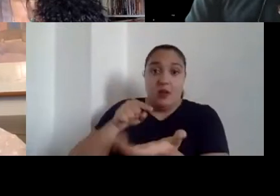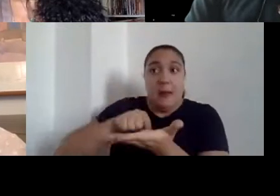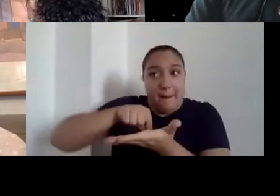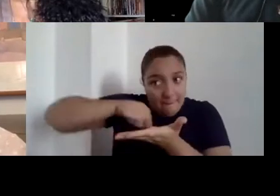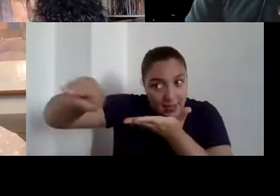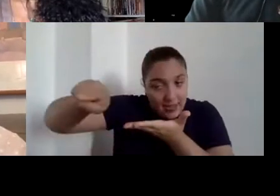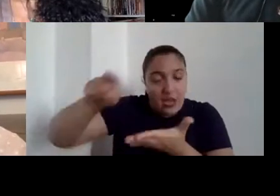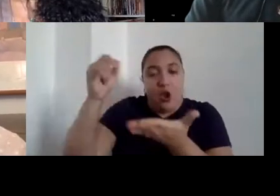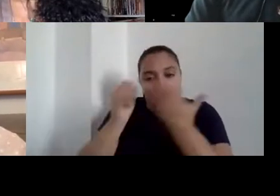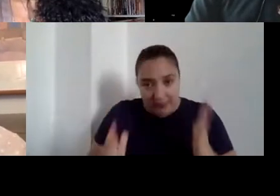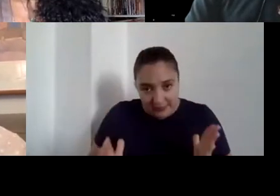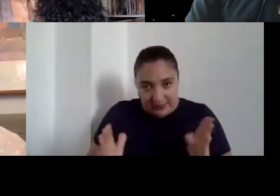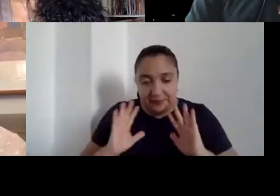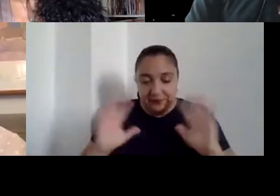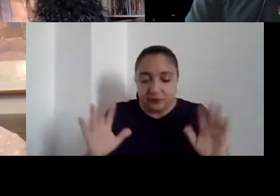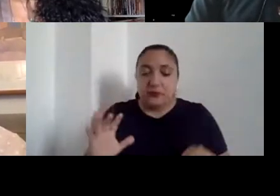what I would say. An organization to check out that